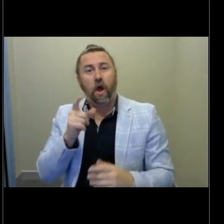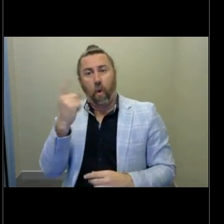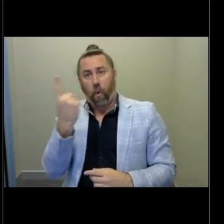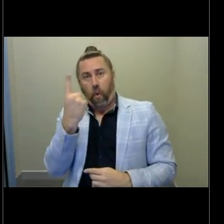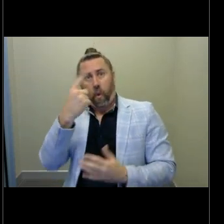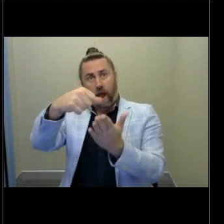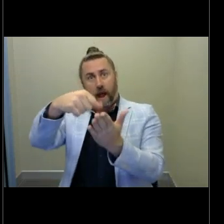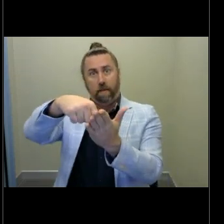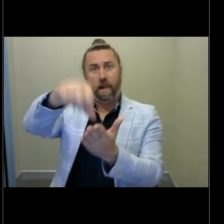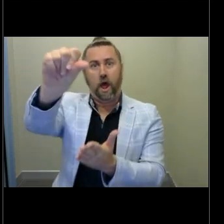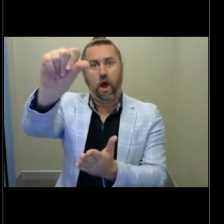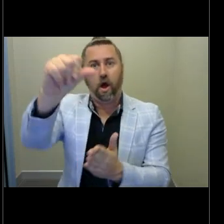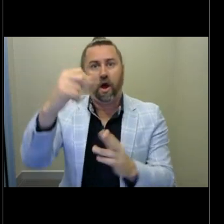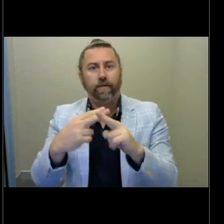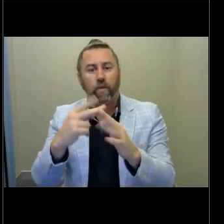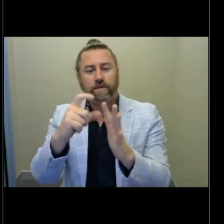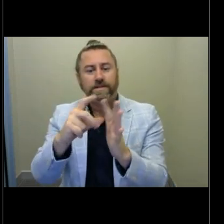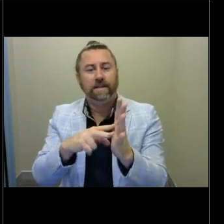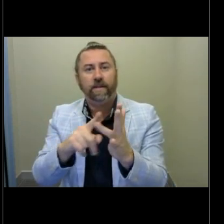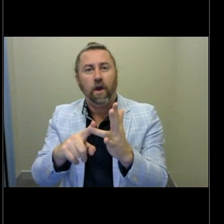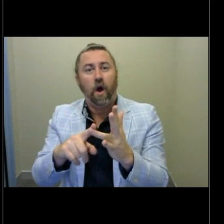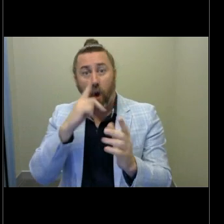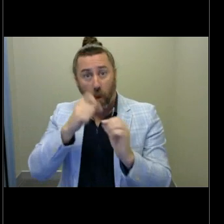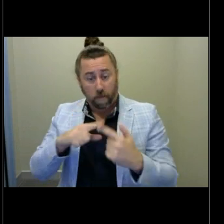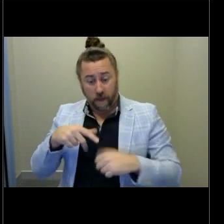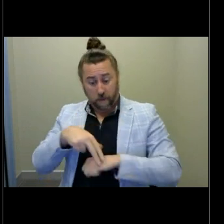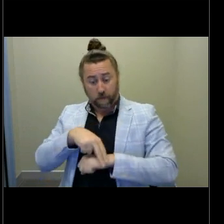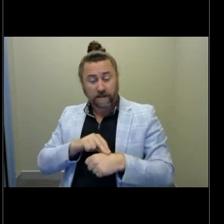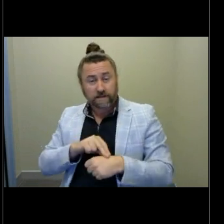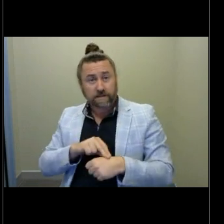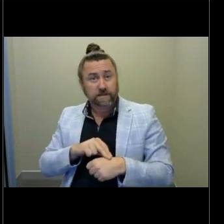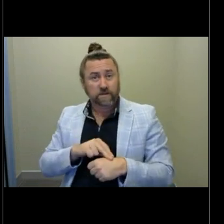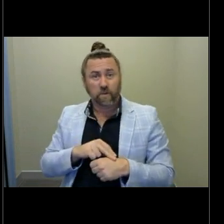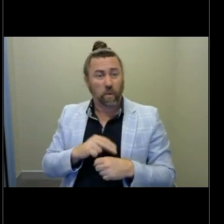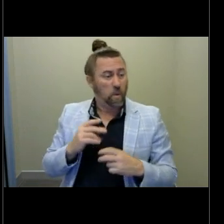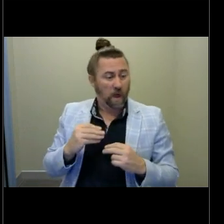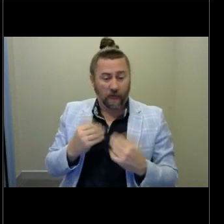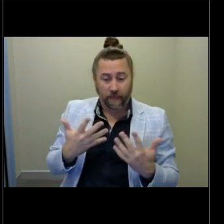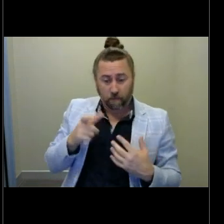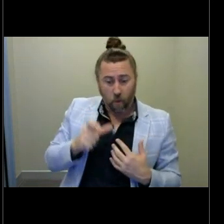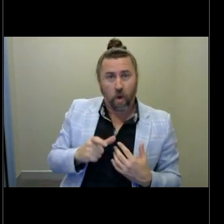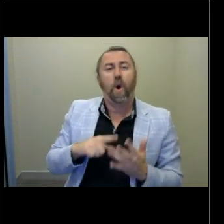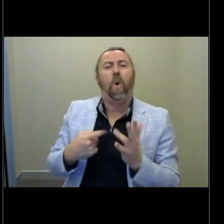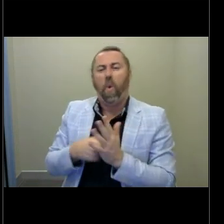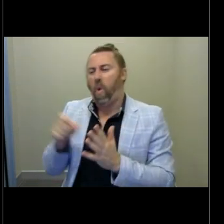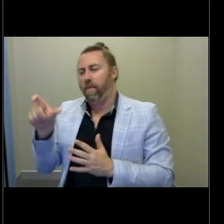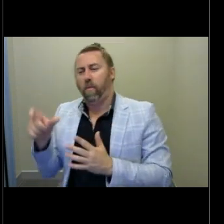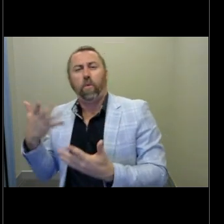on the aggrieved's behalf. Other common terms include a named person.